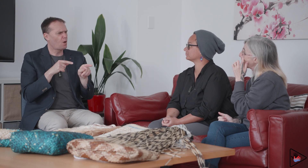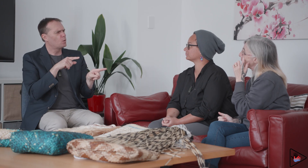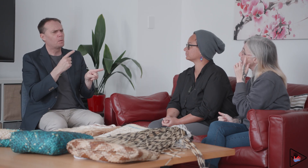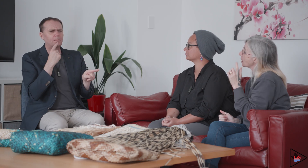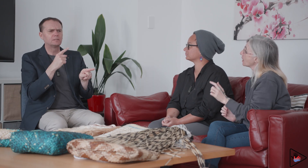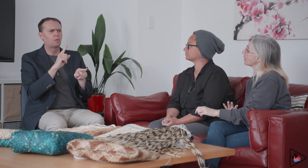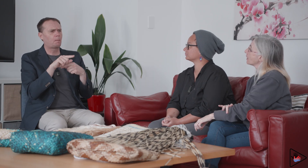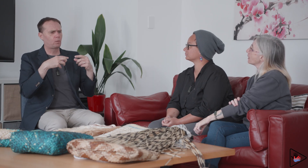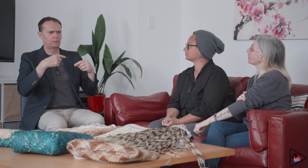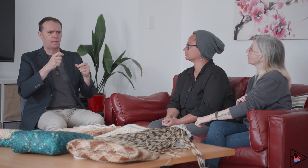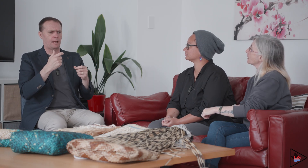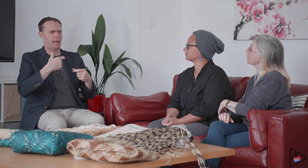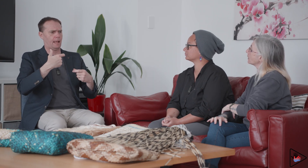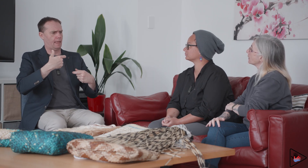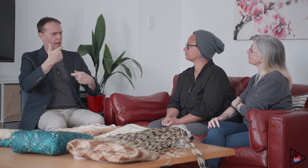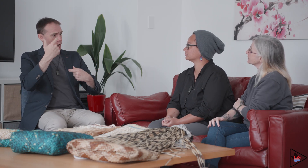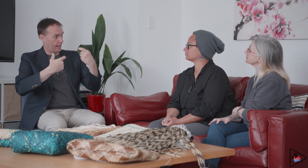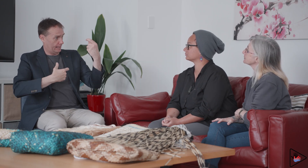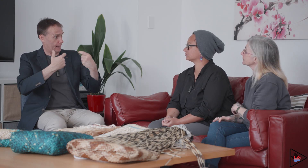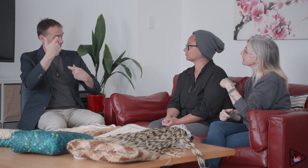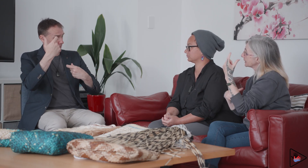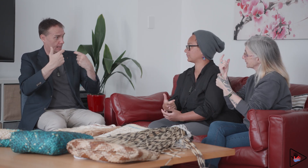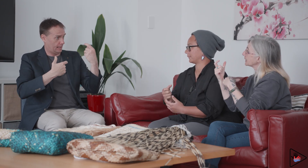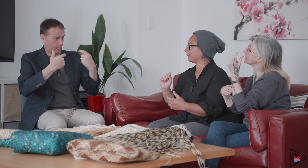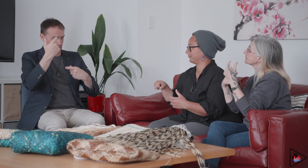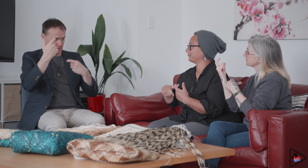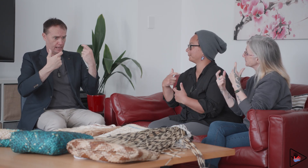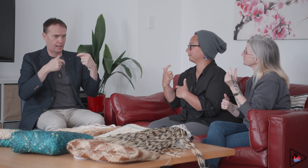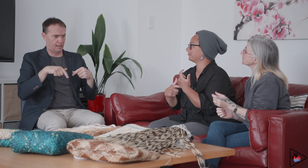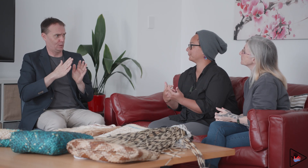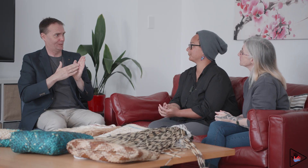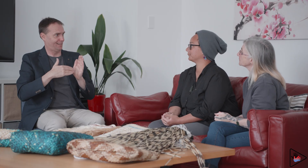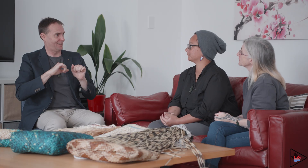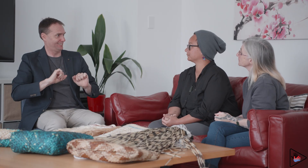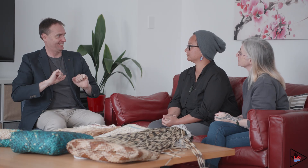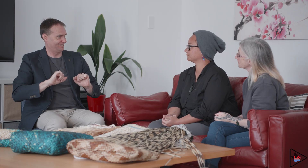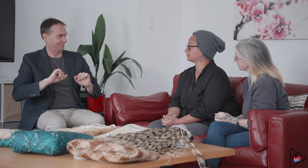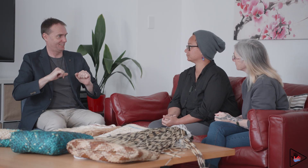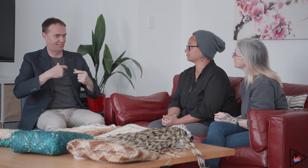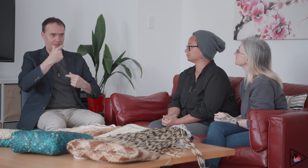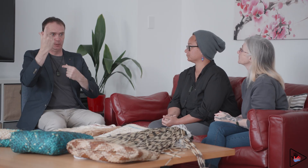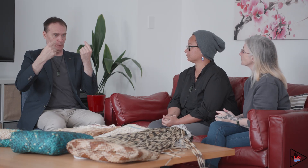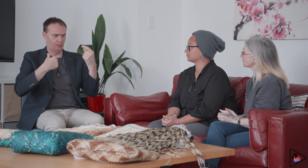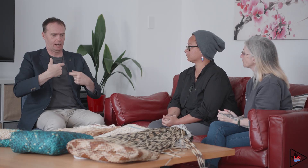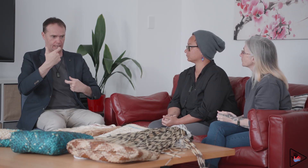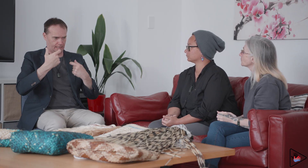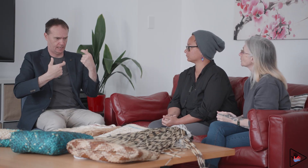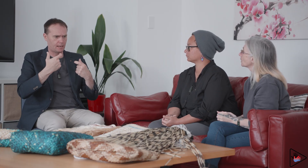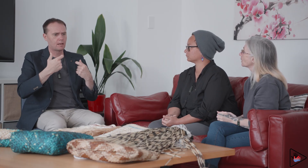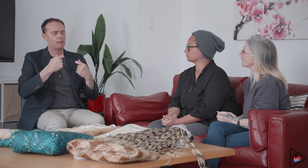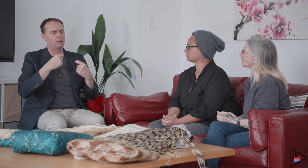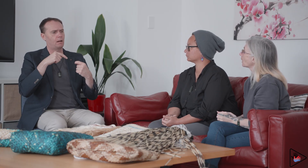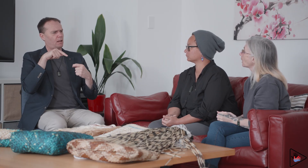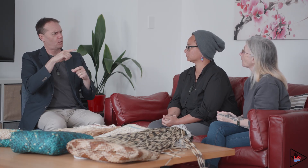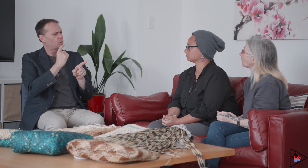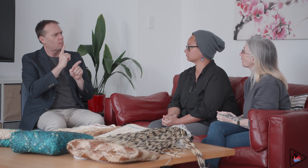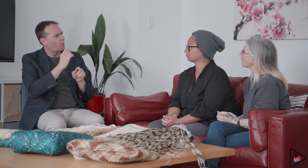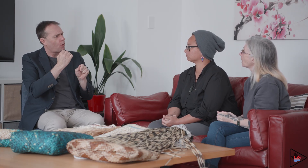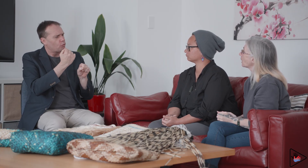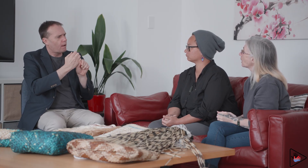You also mentioned about harakeke flax and that's a native plant in New Zealand, right? So,